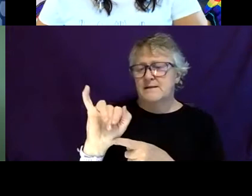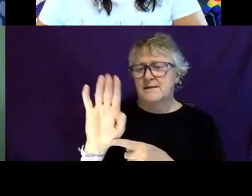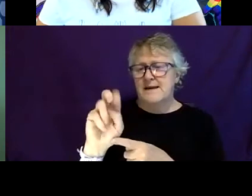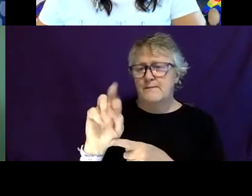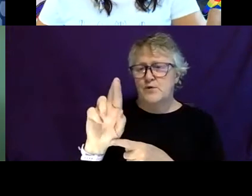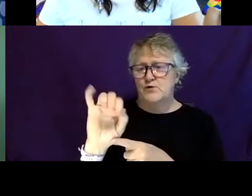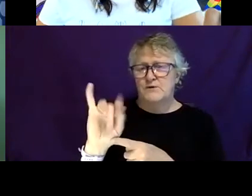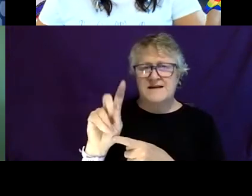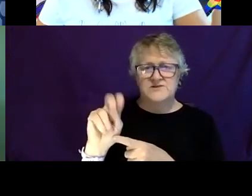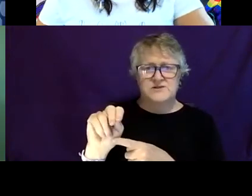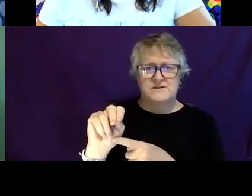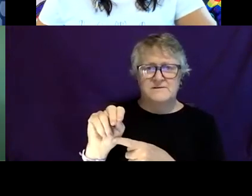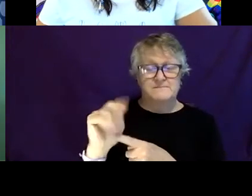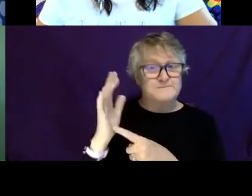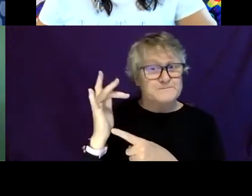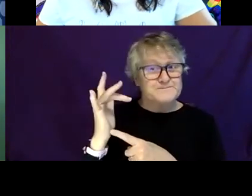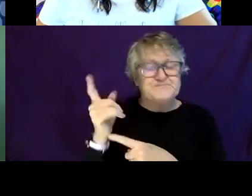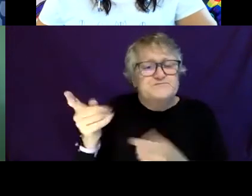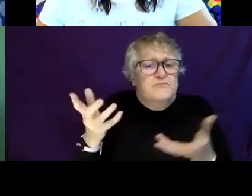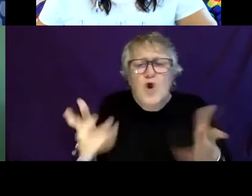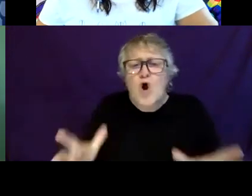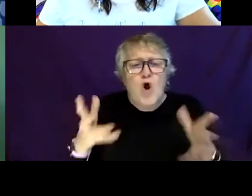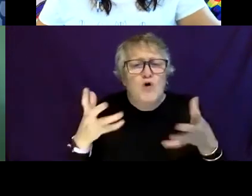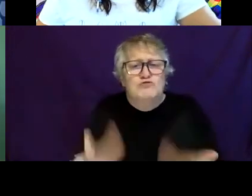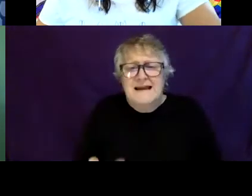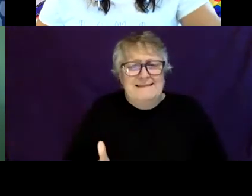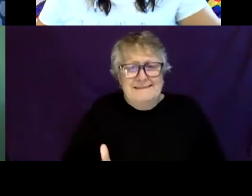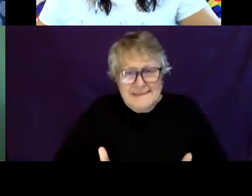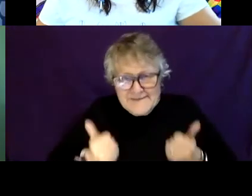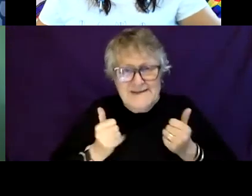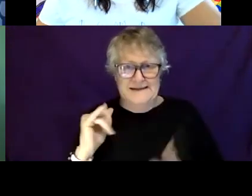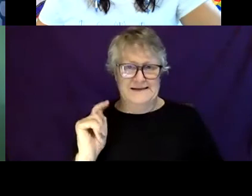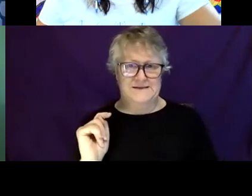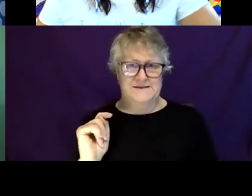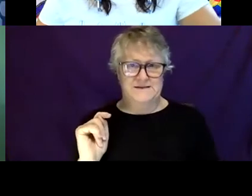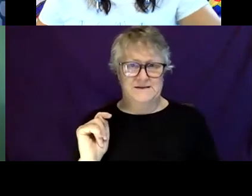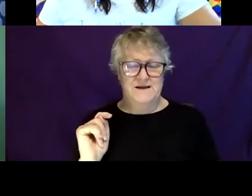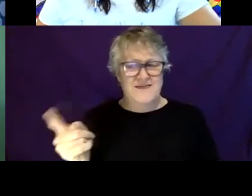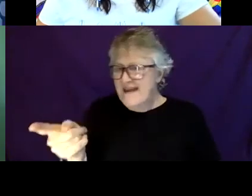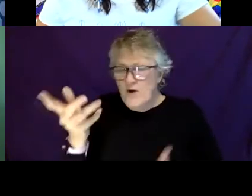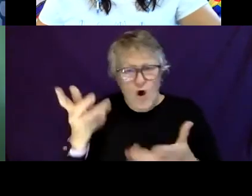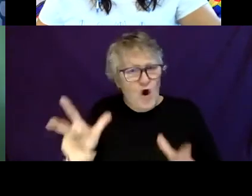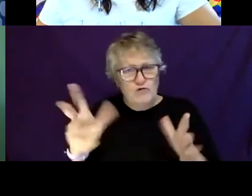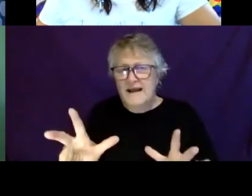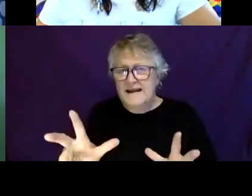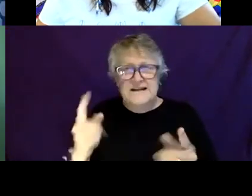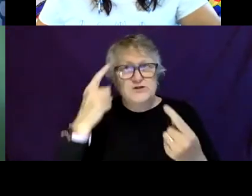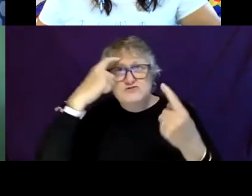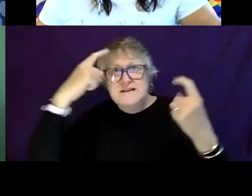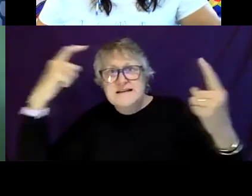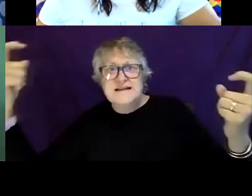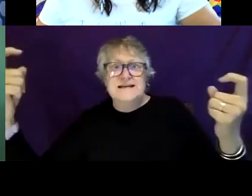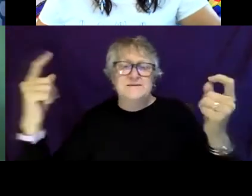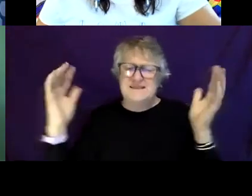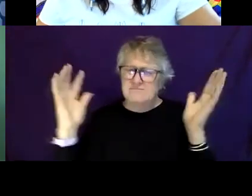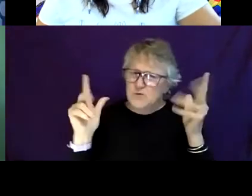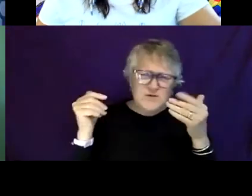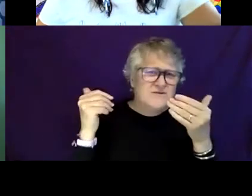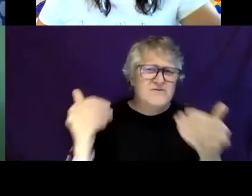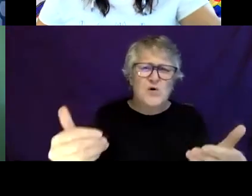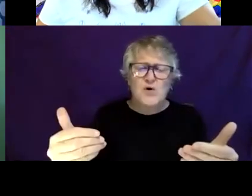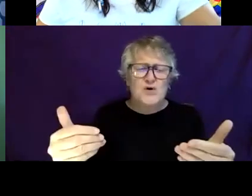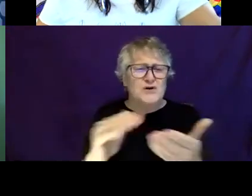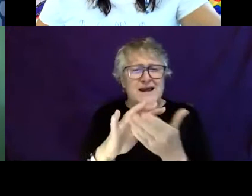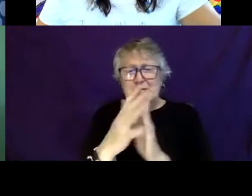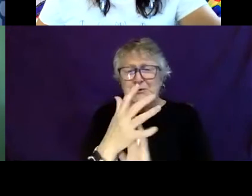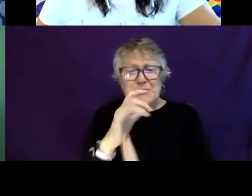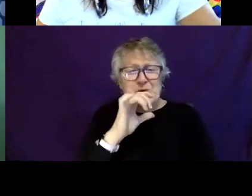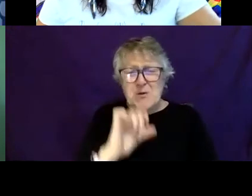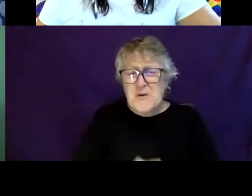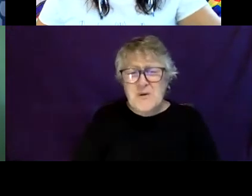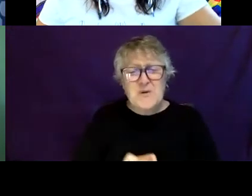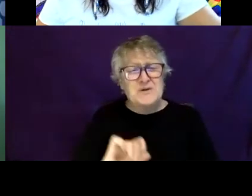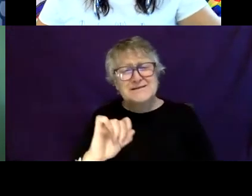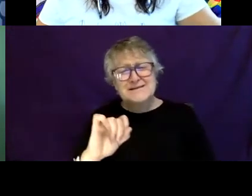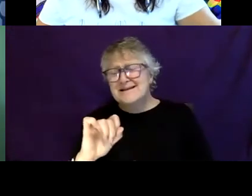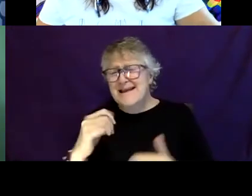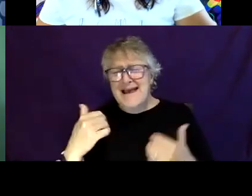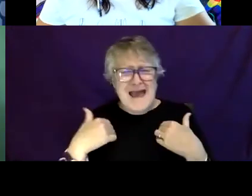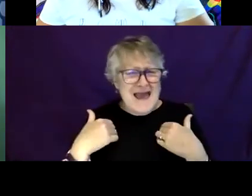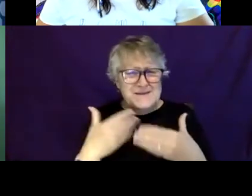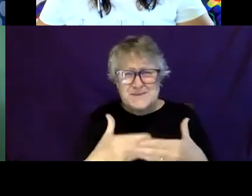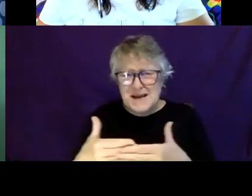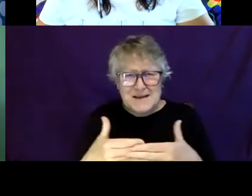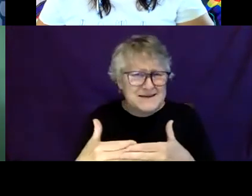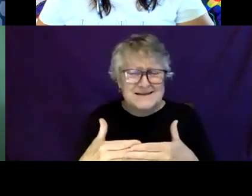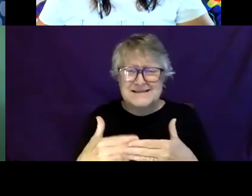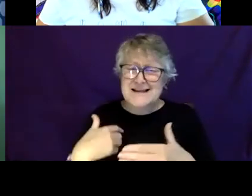And so that was the, that was the place that they, they dreamed and move forward and grew old and had babies and made babies.